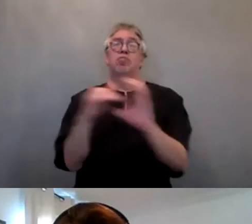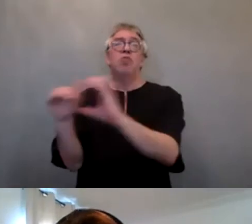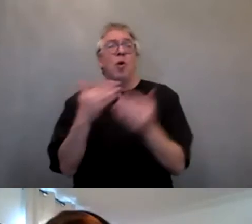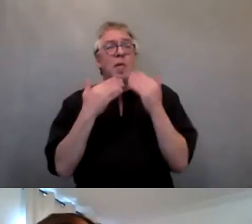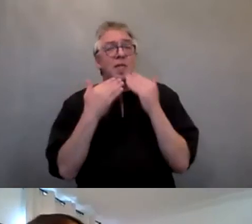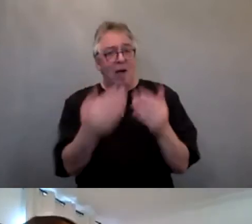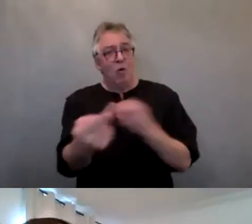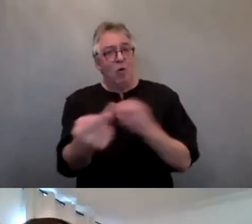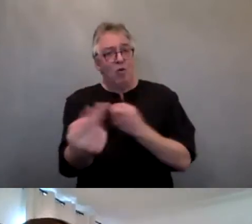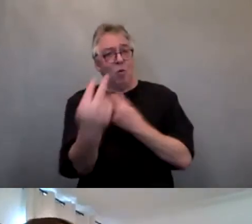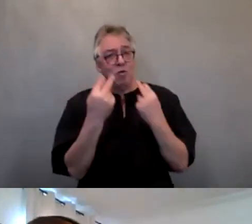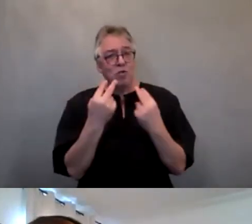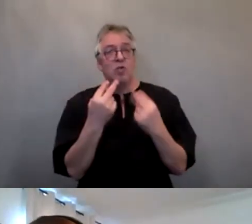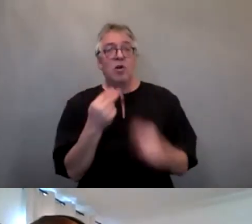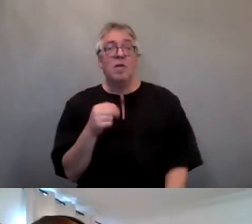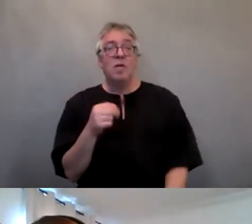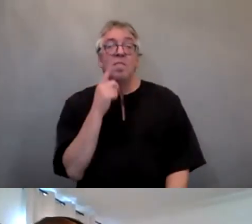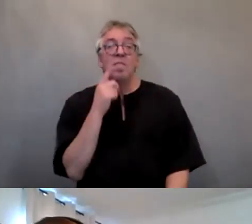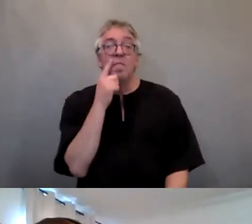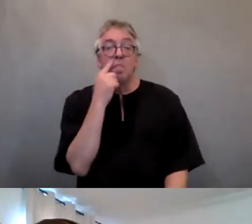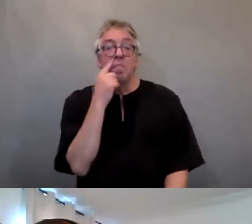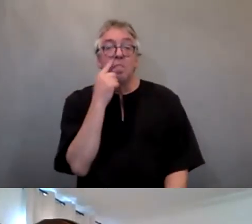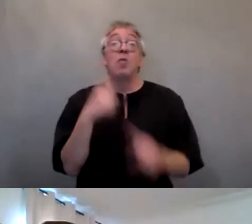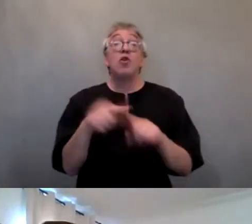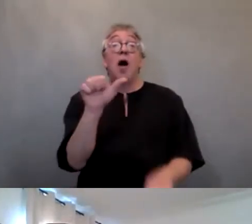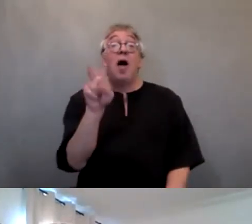And share them with you. Thank you so much for being